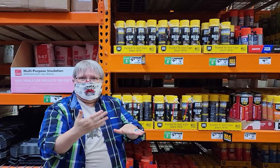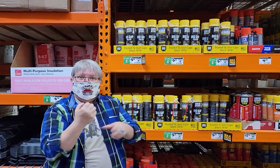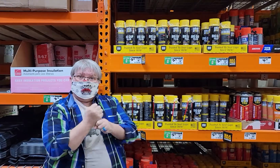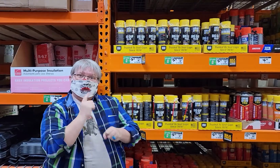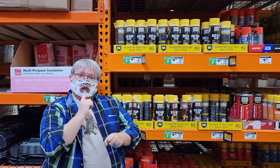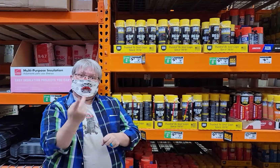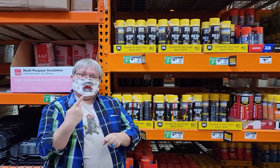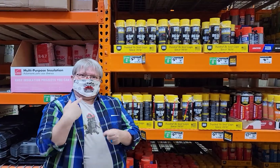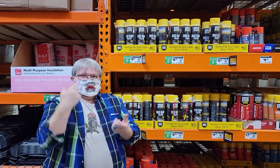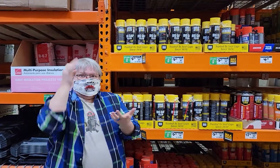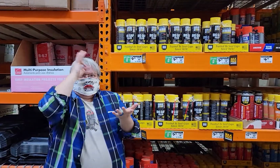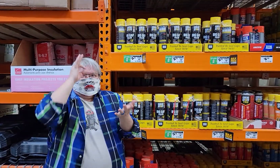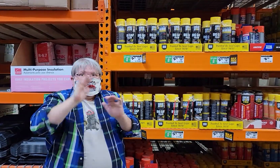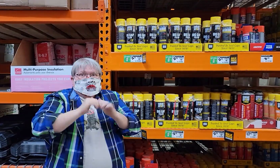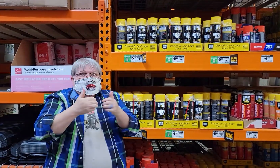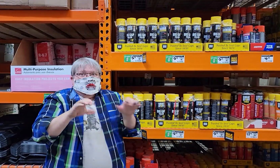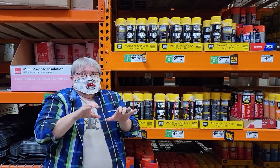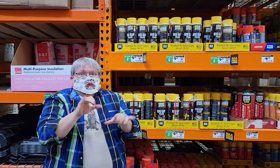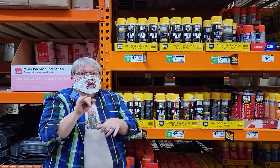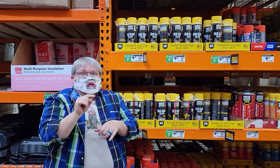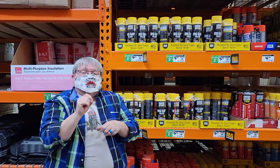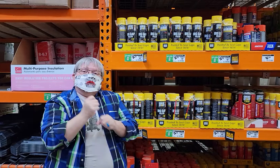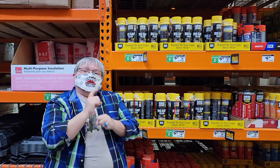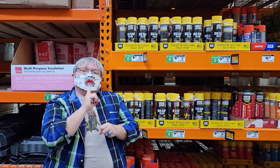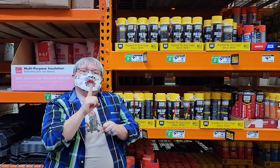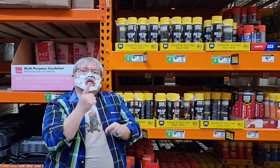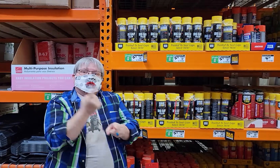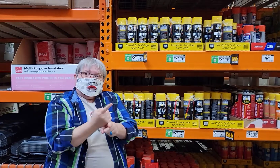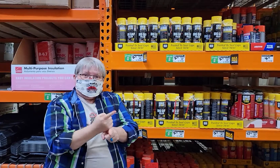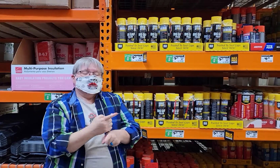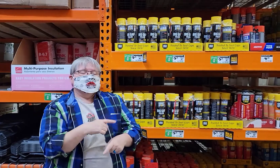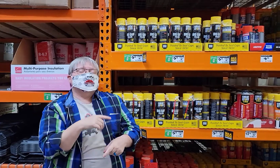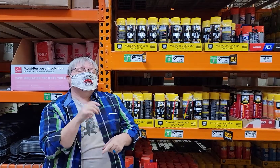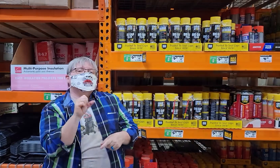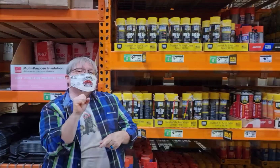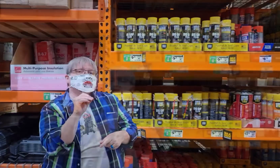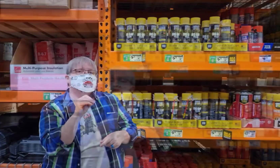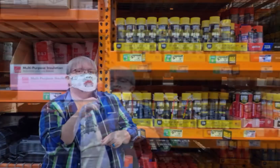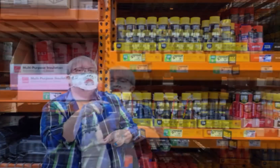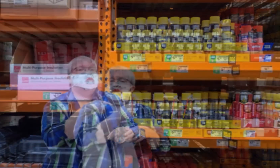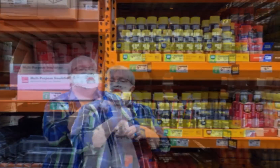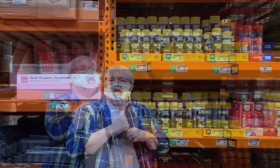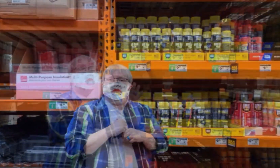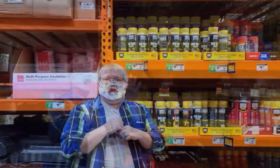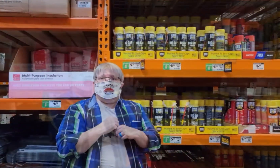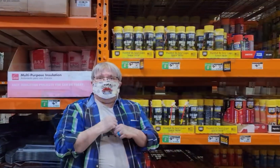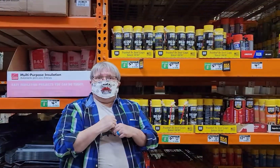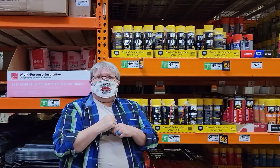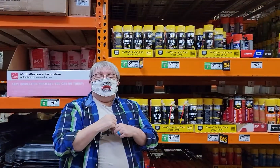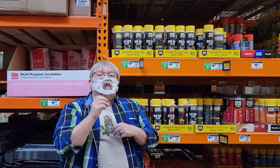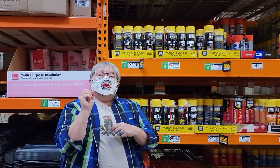the next step. Because really we don't know how to do it. So we want to make sure it's right.